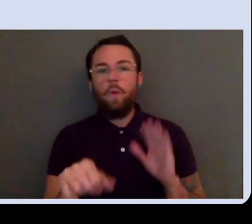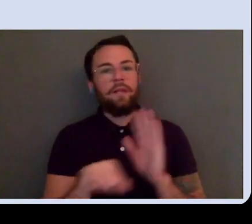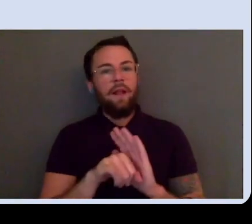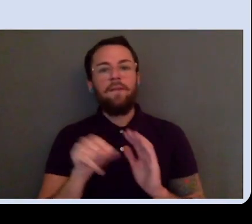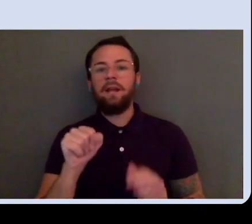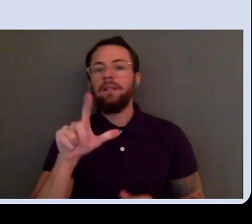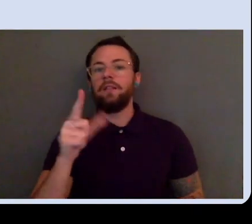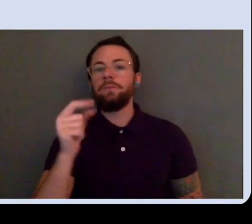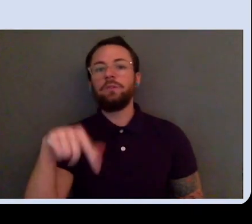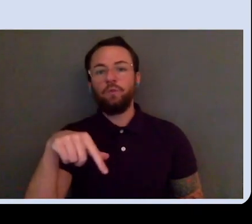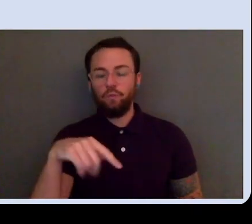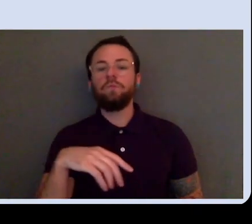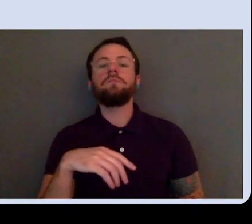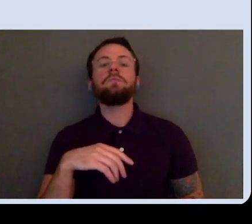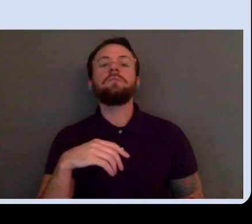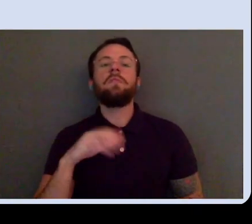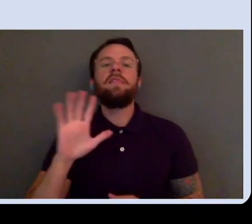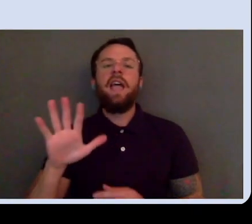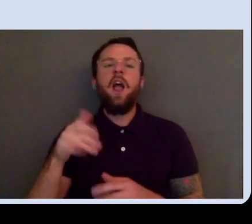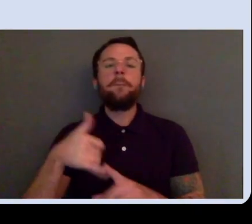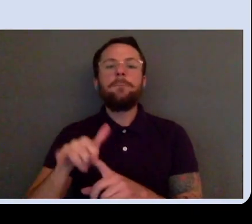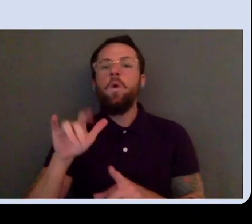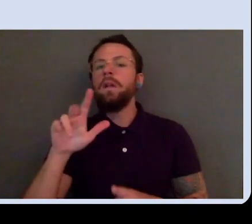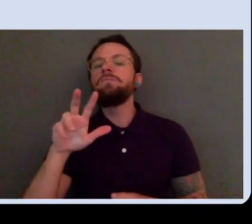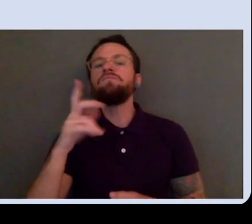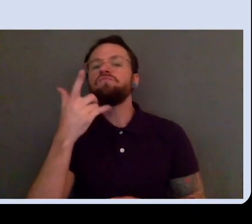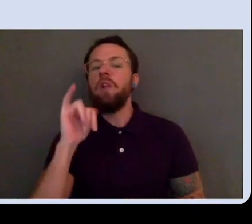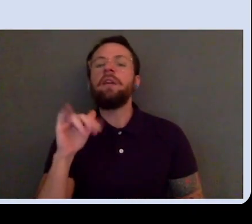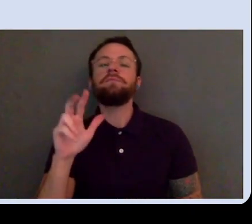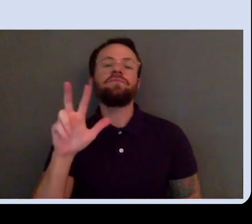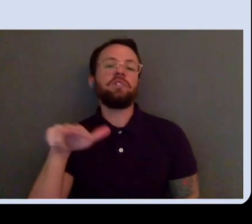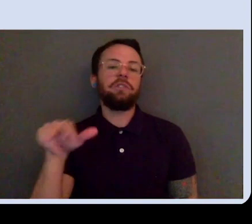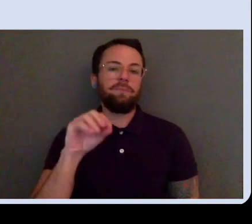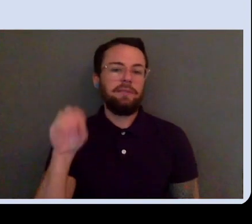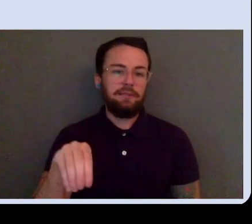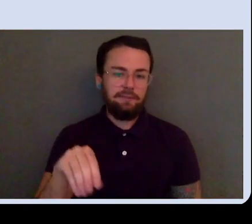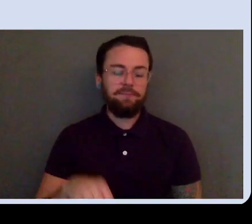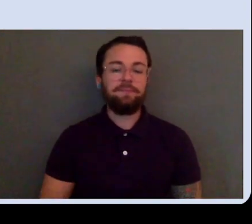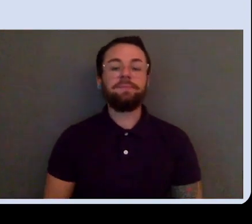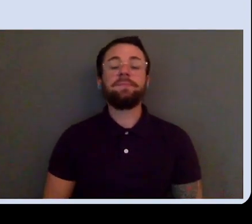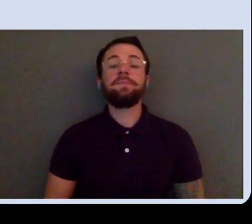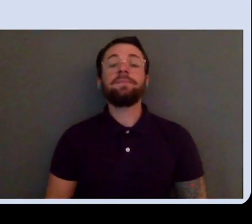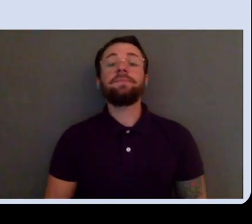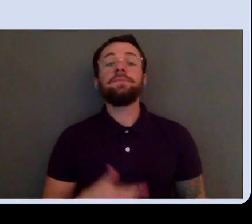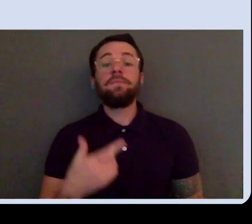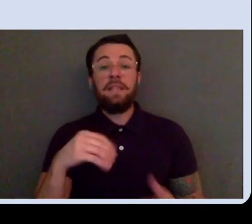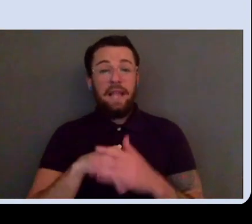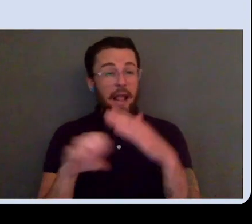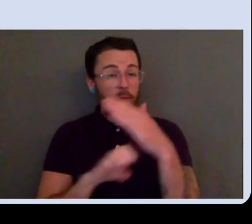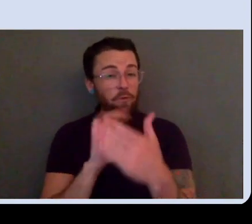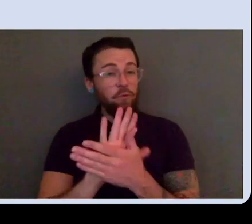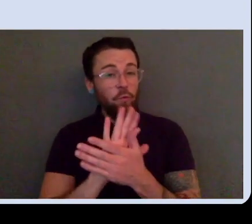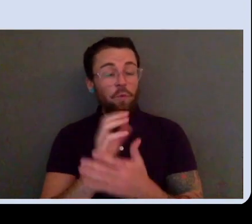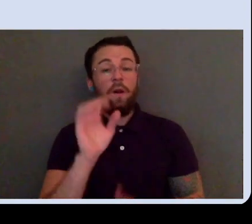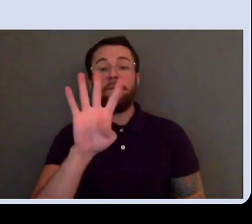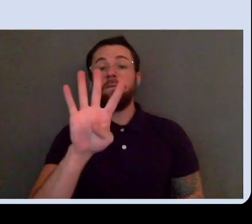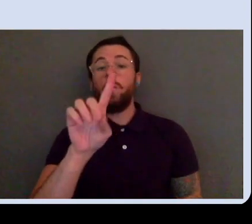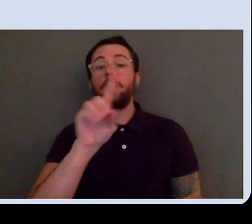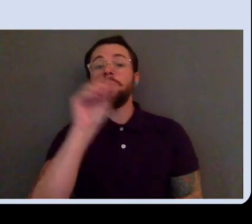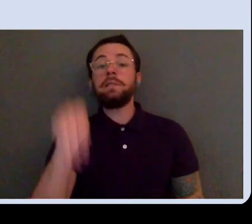It's a 56 percent of students who are identified as trans, as compared to 33 percent of other